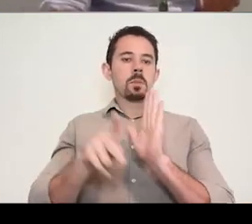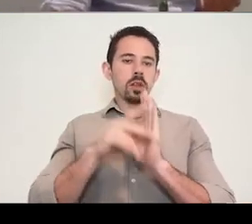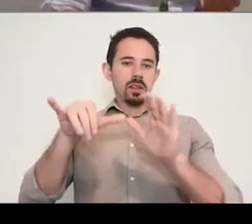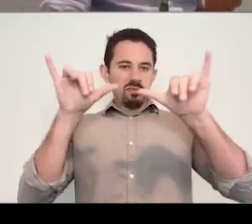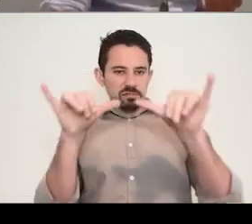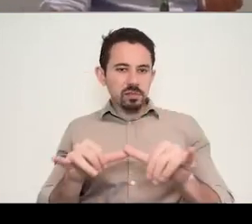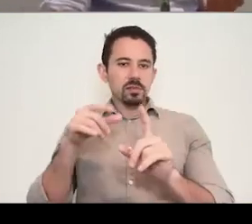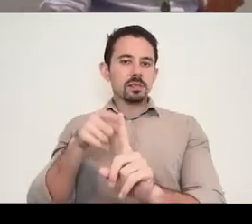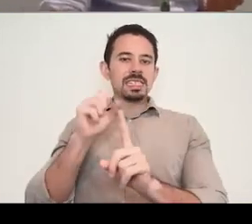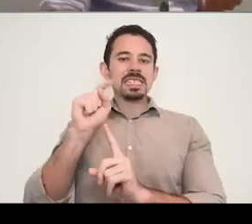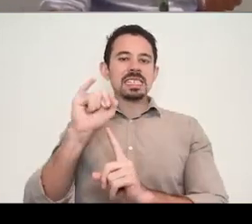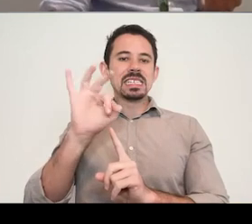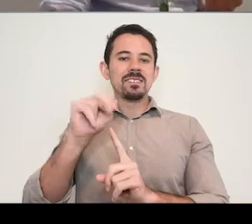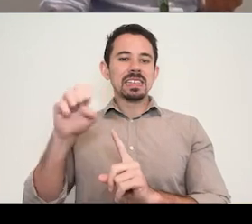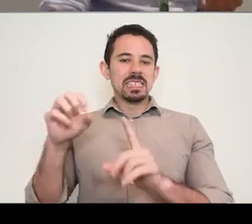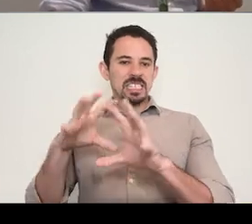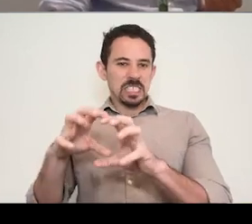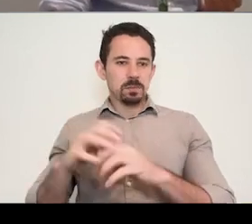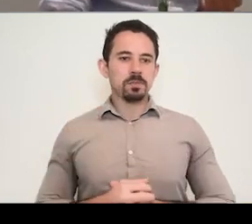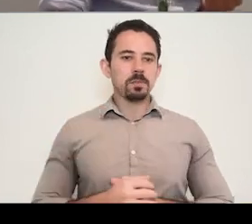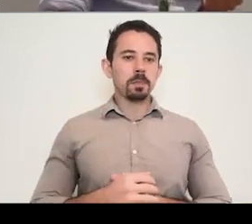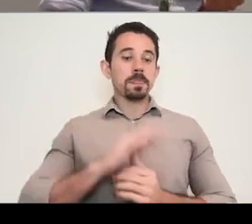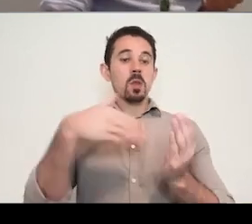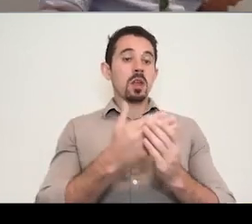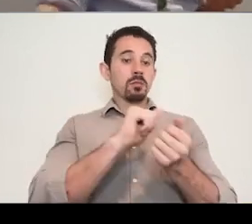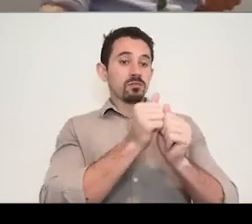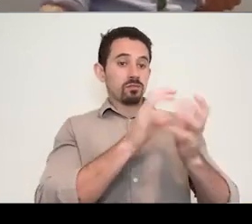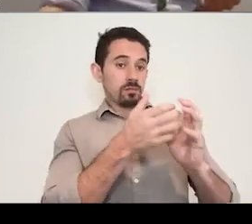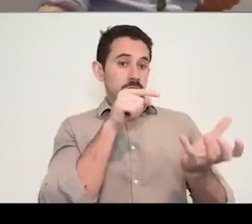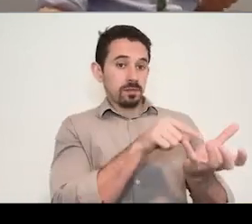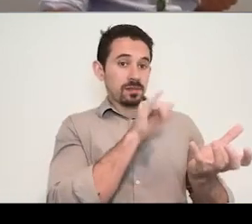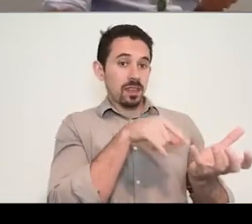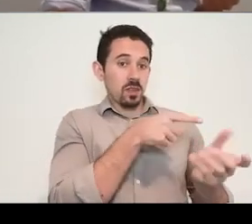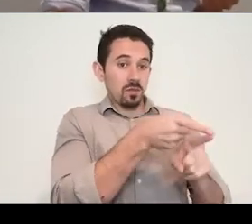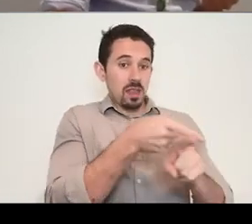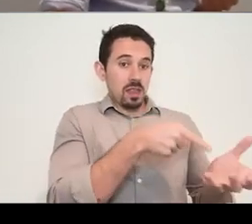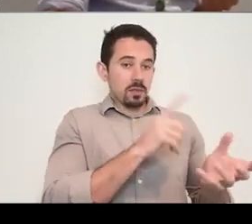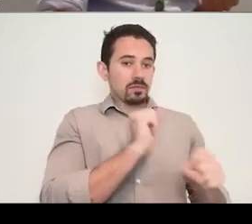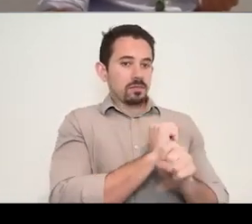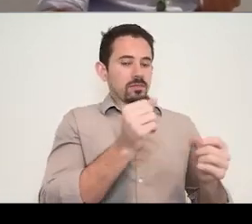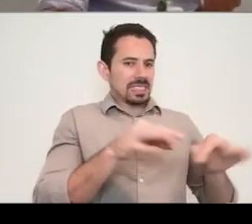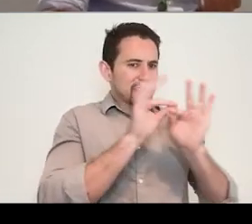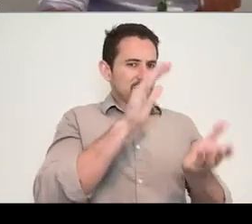Young's modulus than the wild type. So what this tells us is that a PelA hydrolase mutant